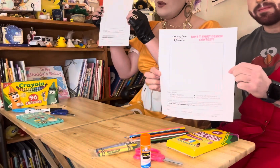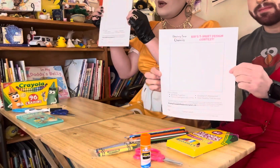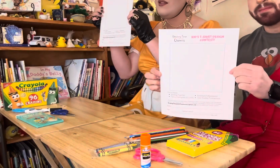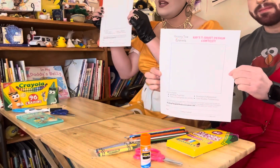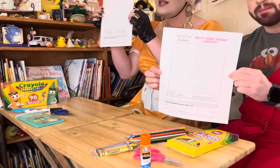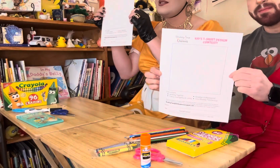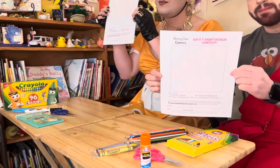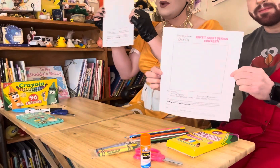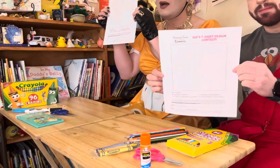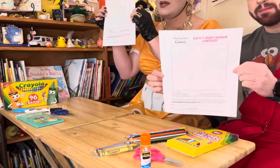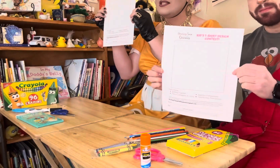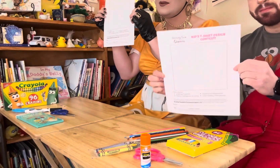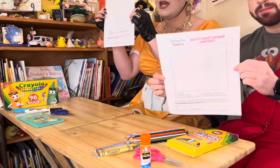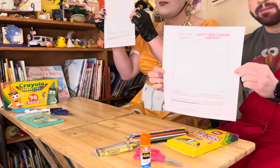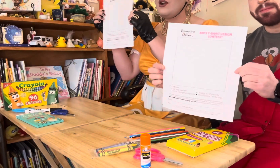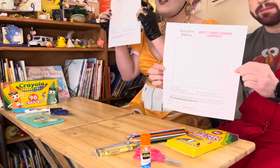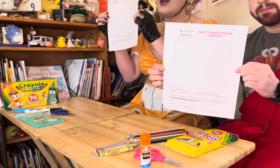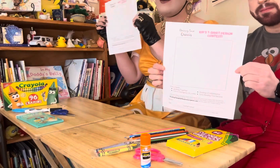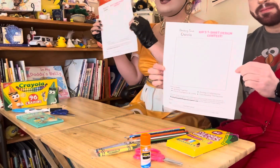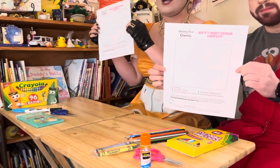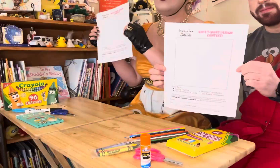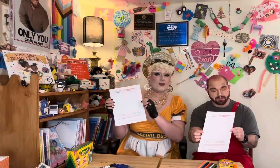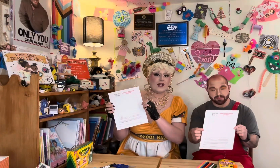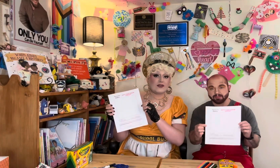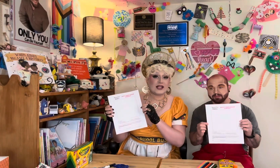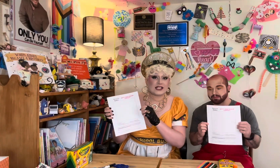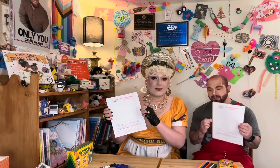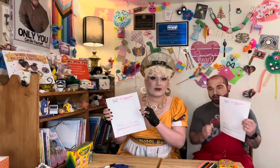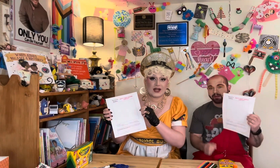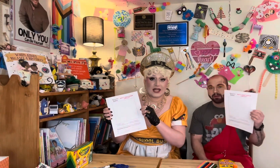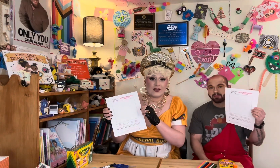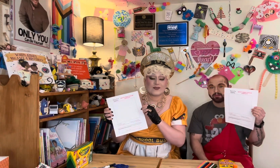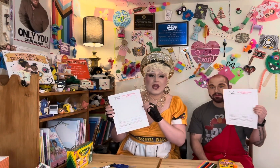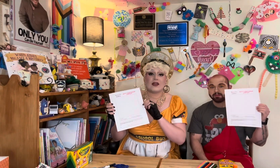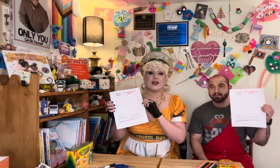give you one of these pieces of paper. If you haven't gotten one at Reading Time already, then